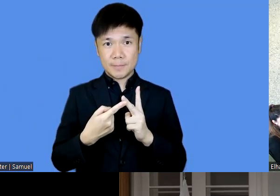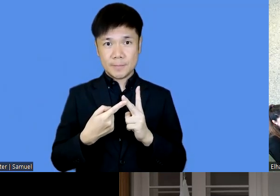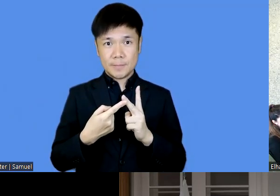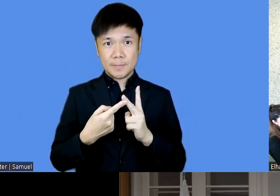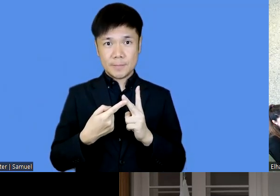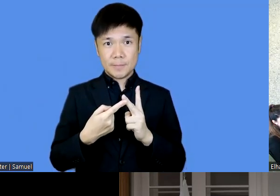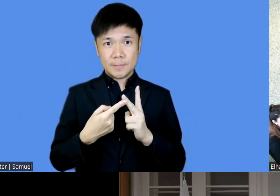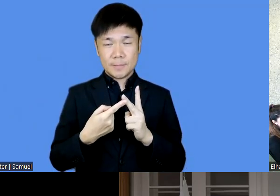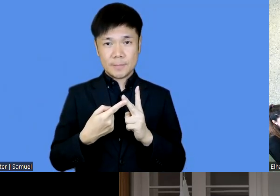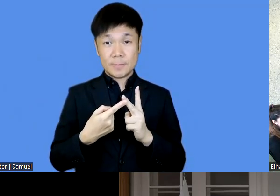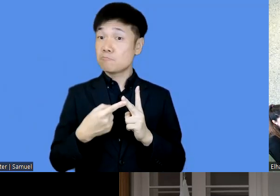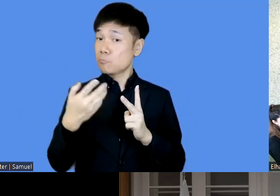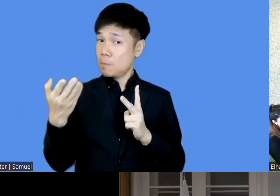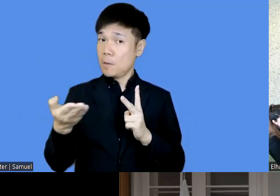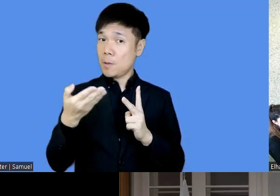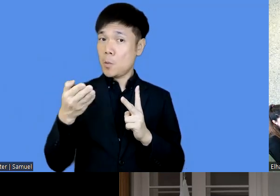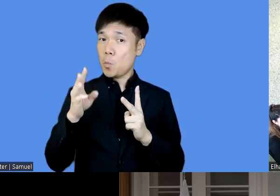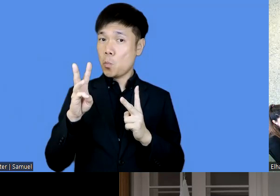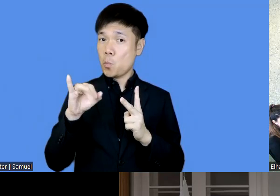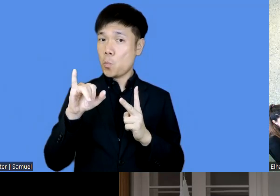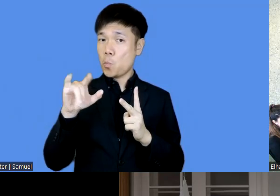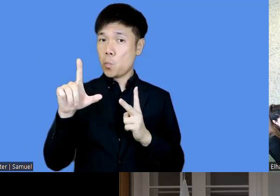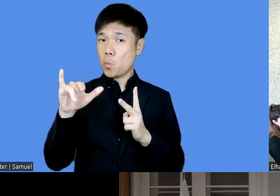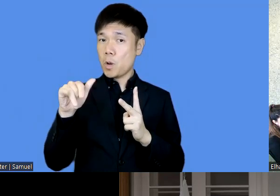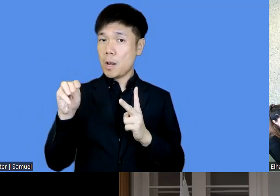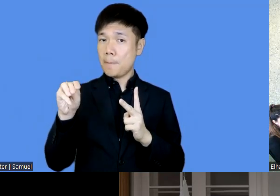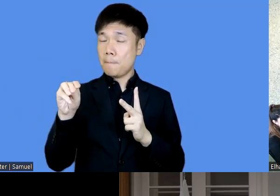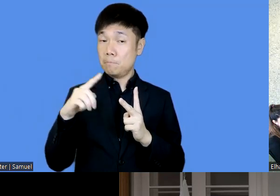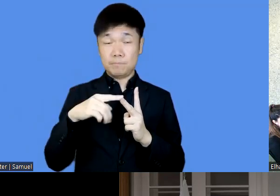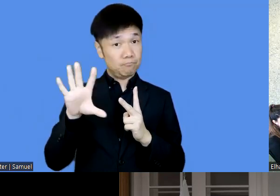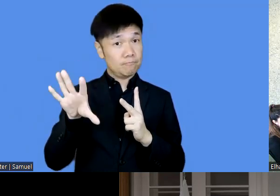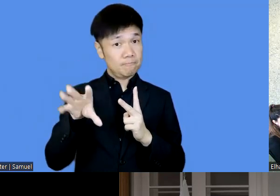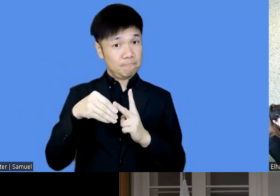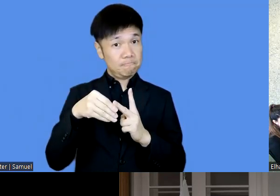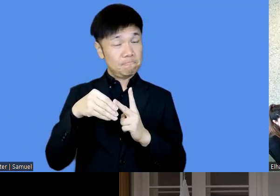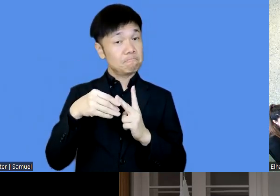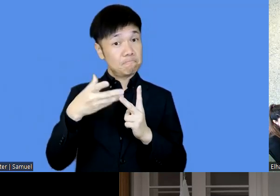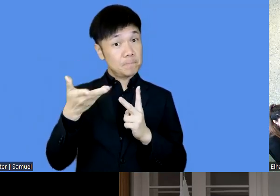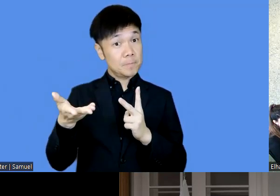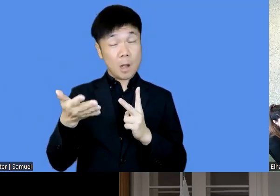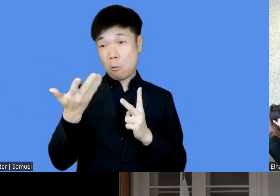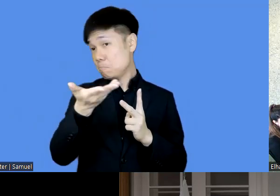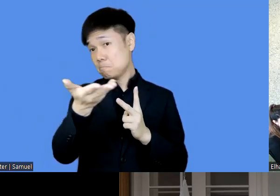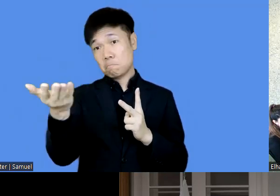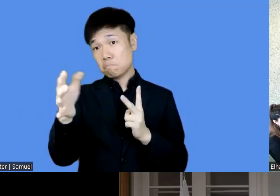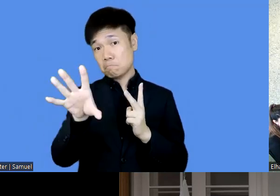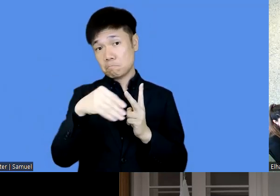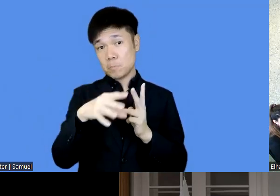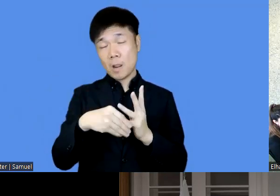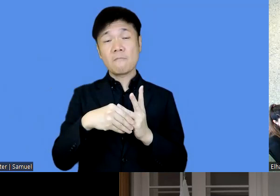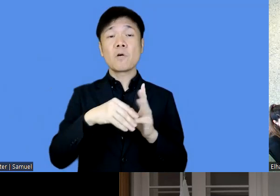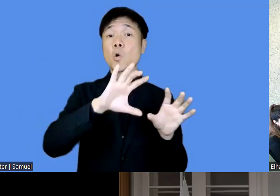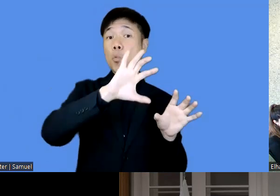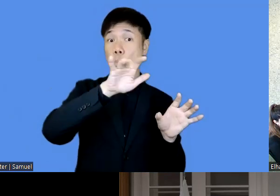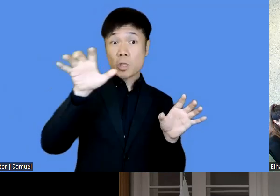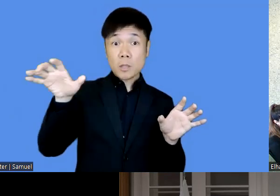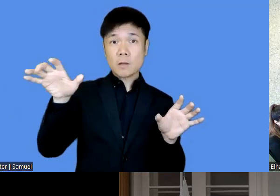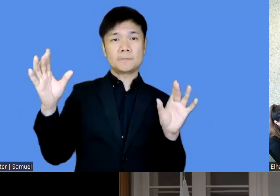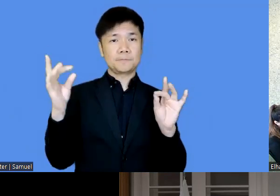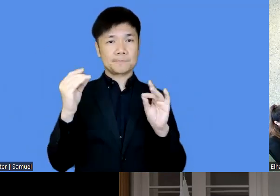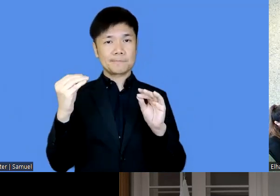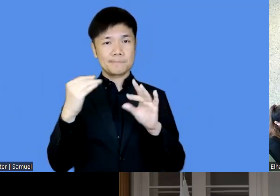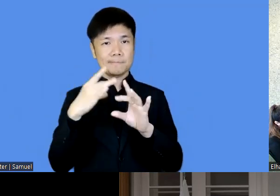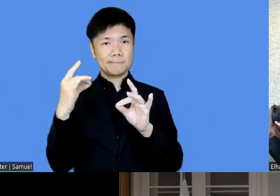if William wants to complement or somebody else for the regional consultations, but just